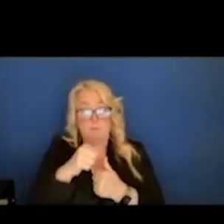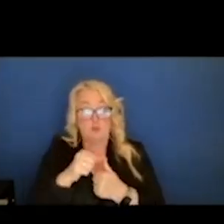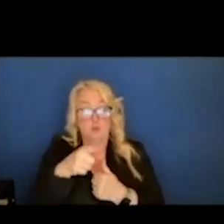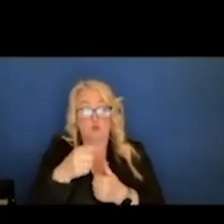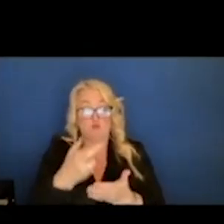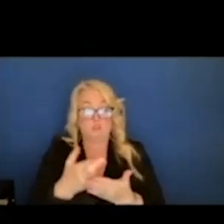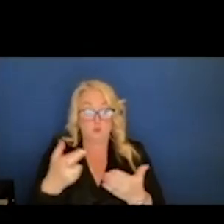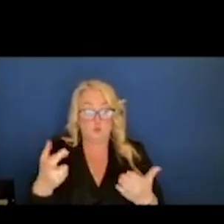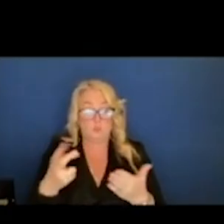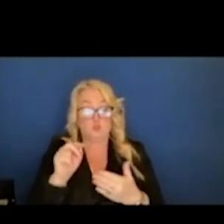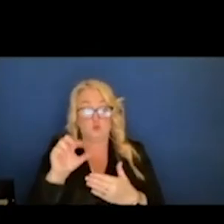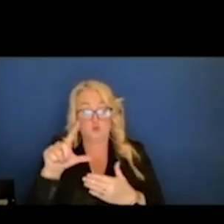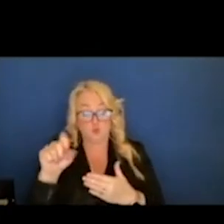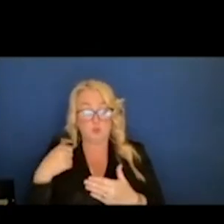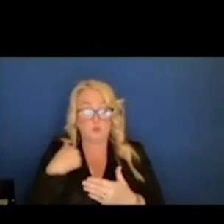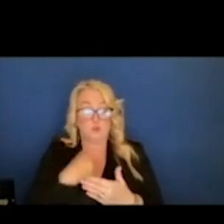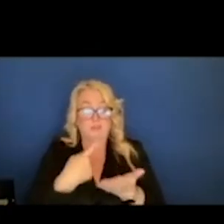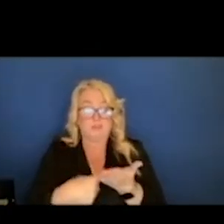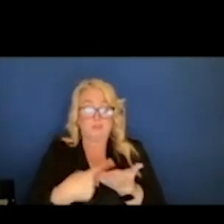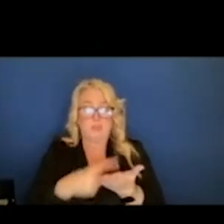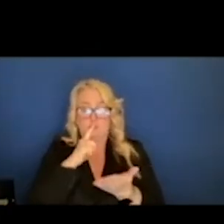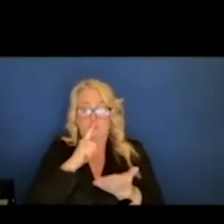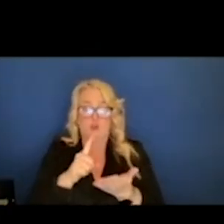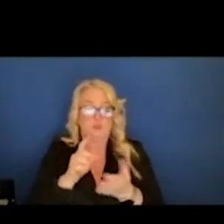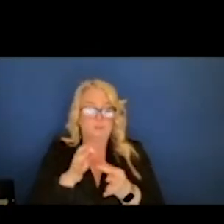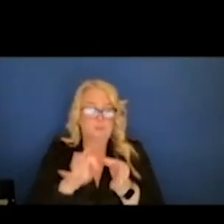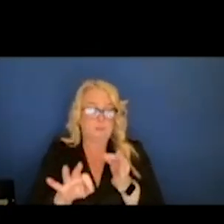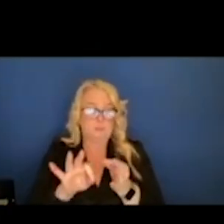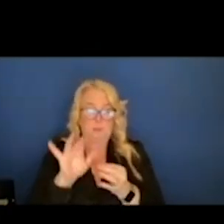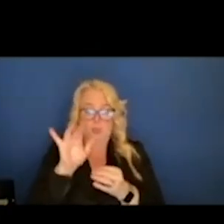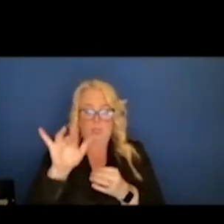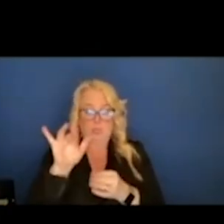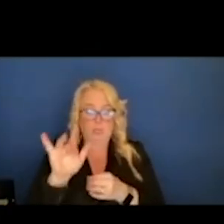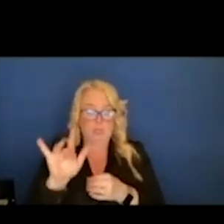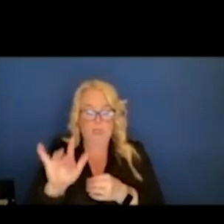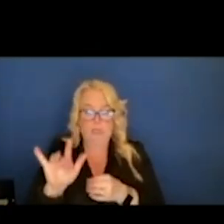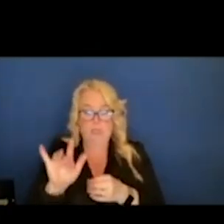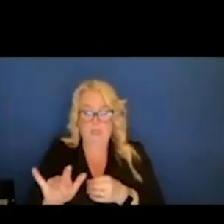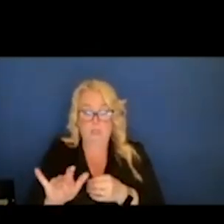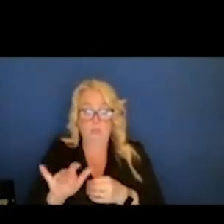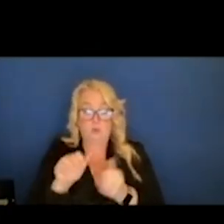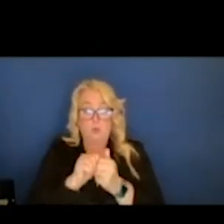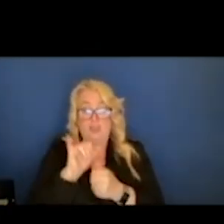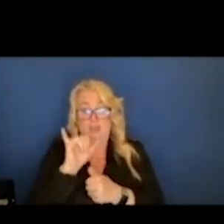the resources and tools we’ve discussed are just a few clicks away. By taking these small steps,